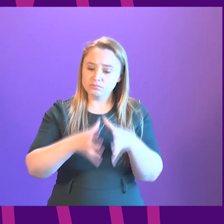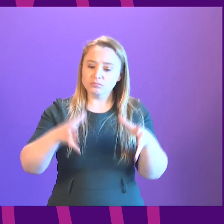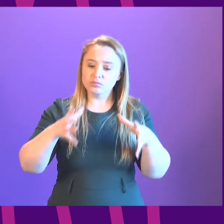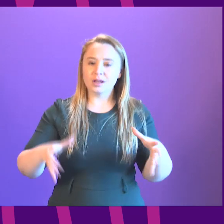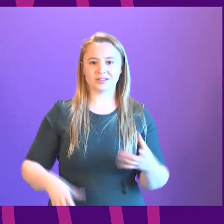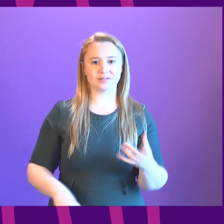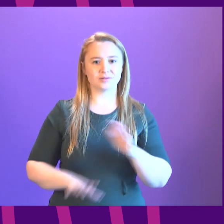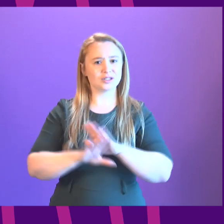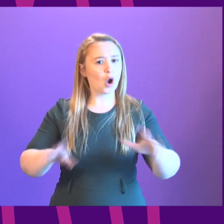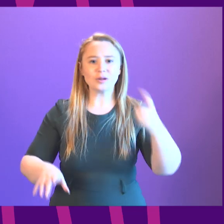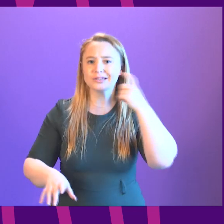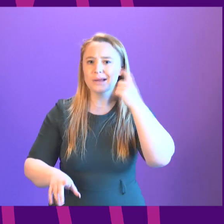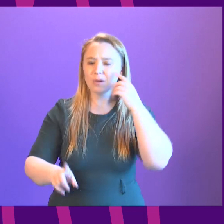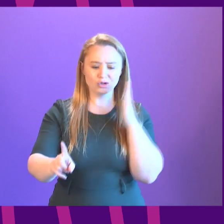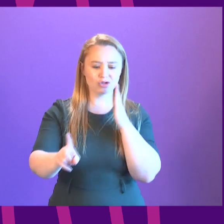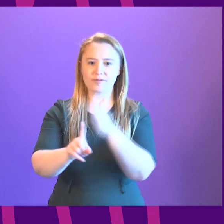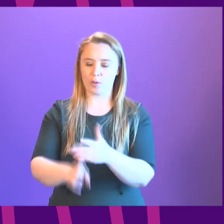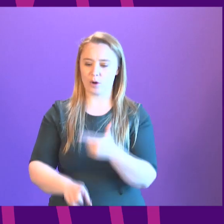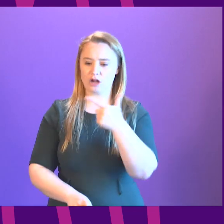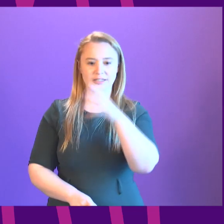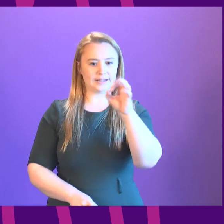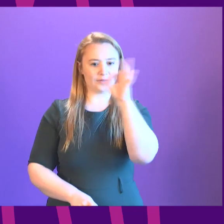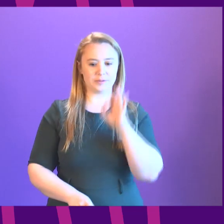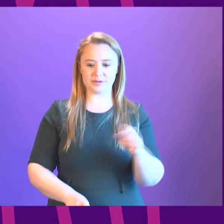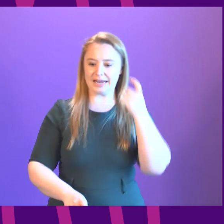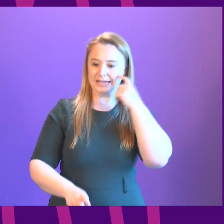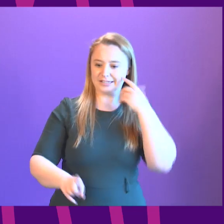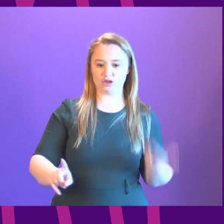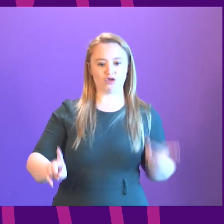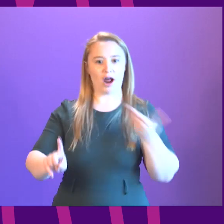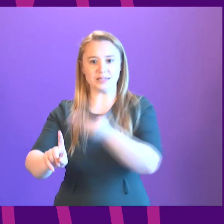in which the fact that a virus is 70 per cent more transmissible means that we need 70 per